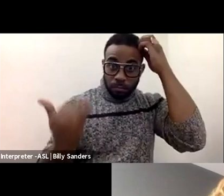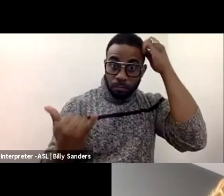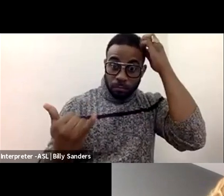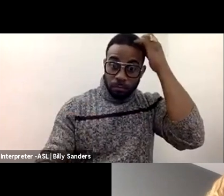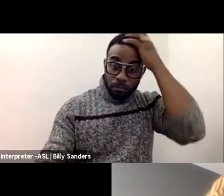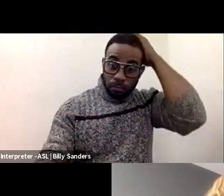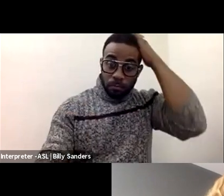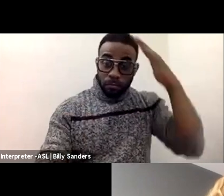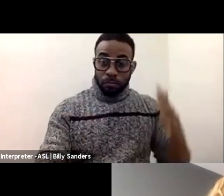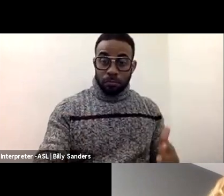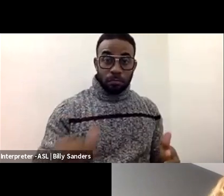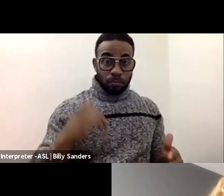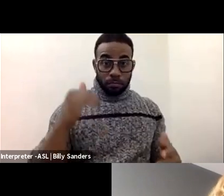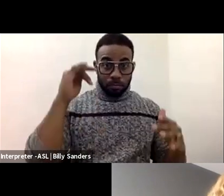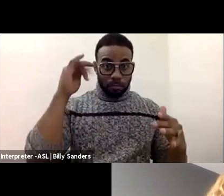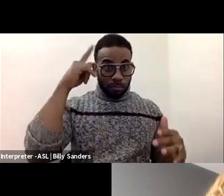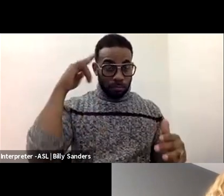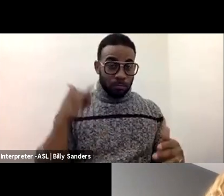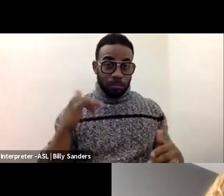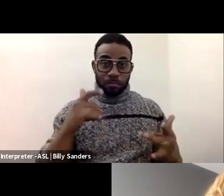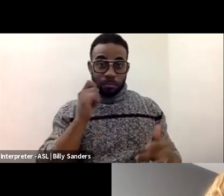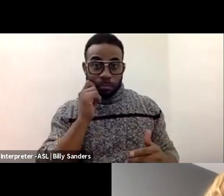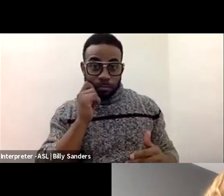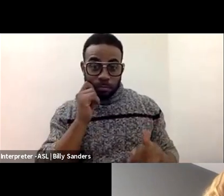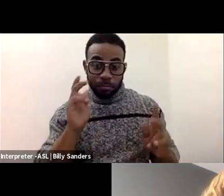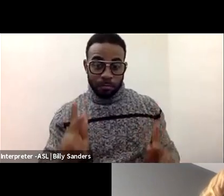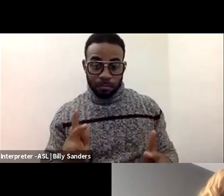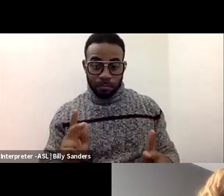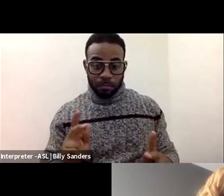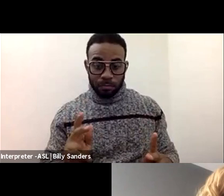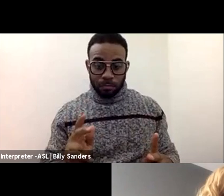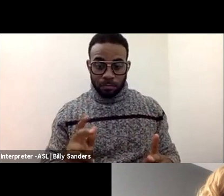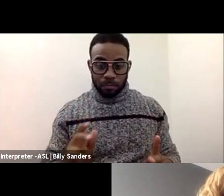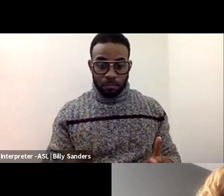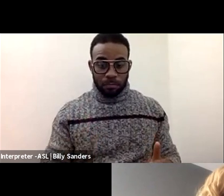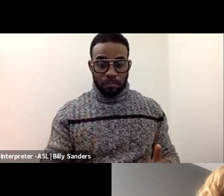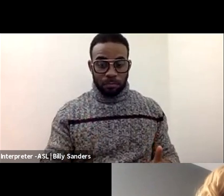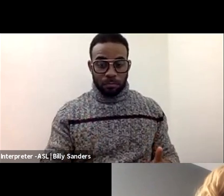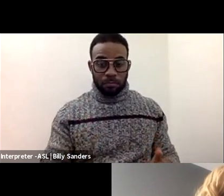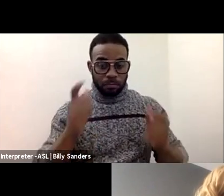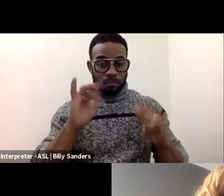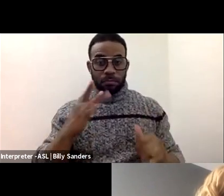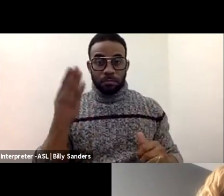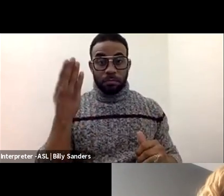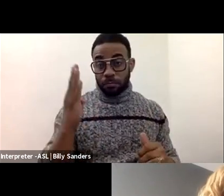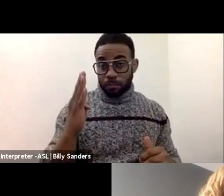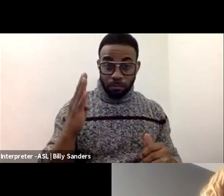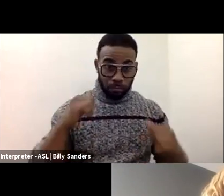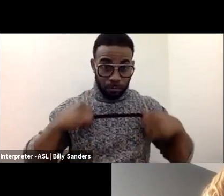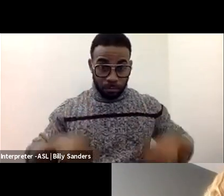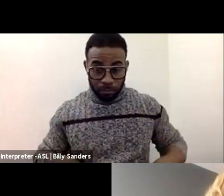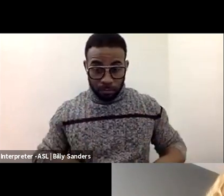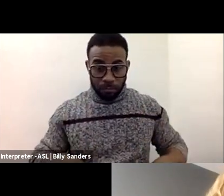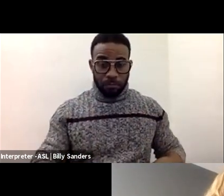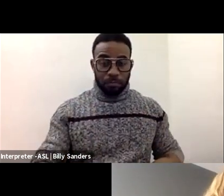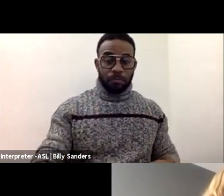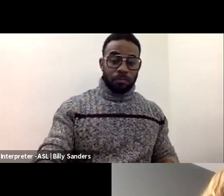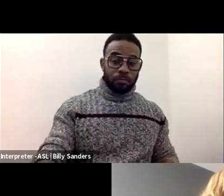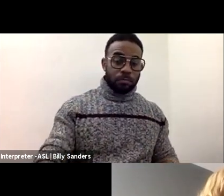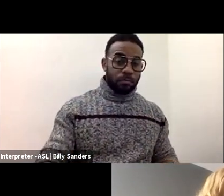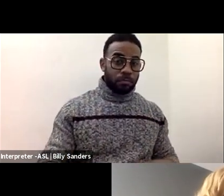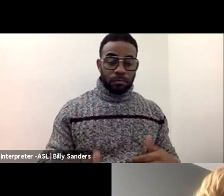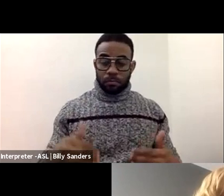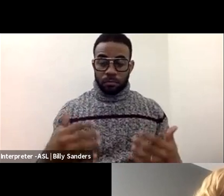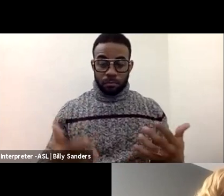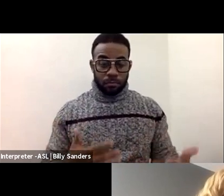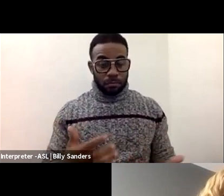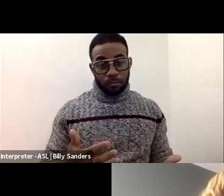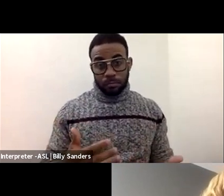I am a blonde, light-skinned person wearing a light blue sweater and I chose to study